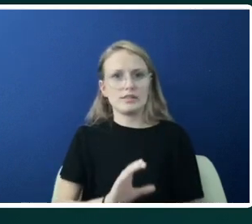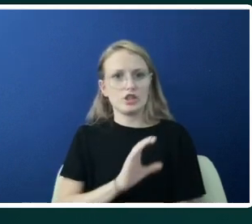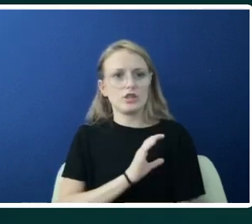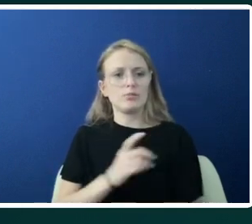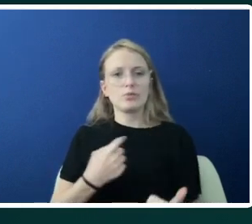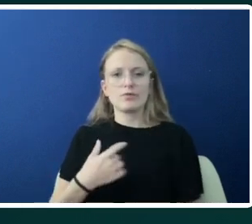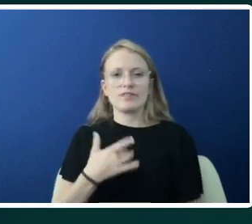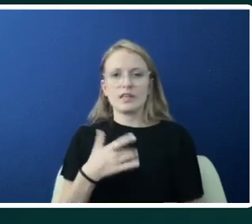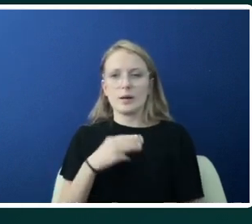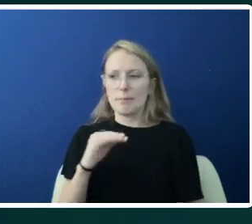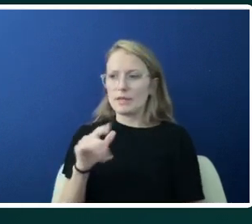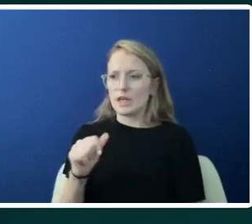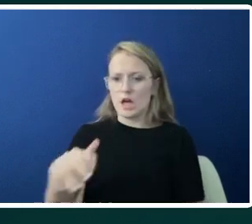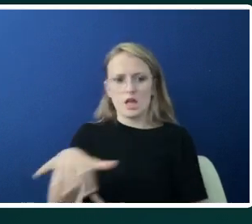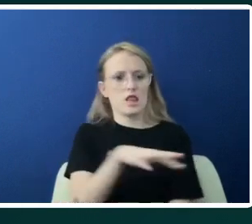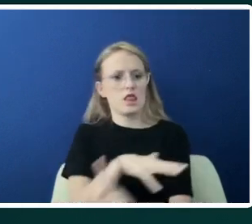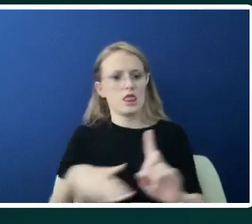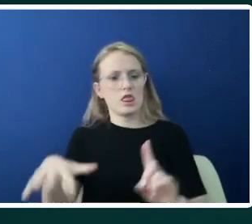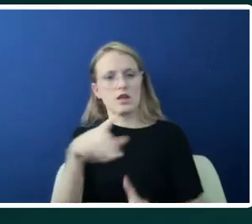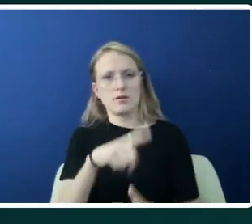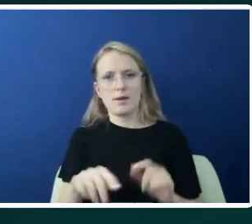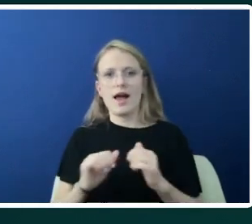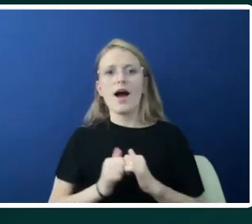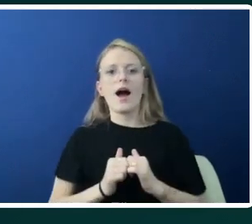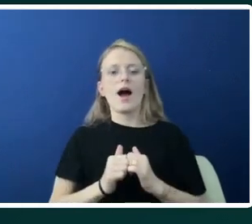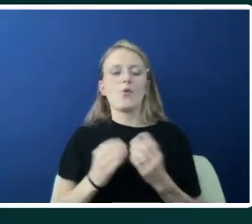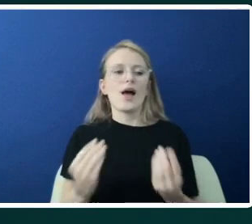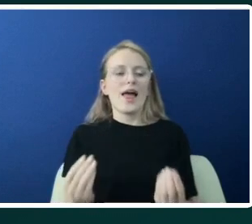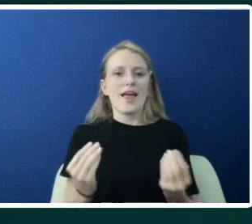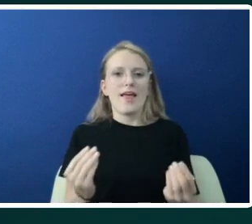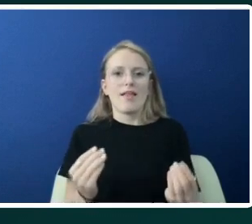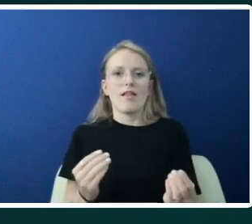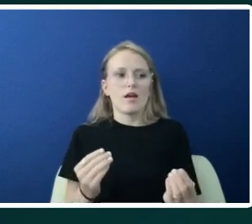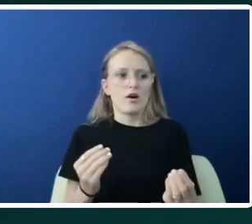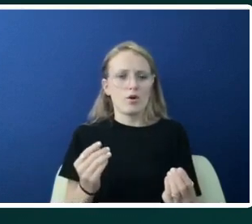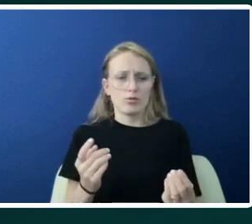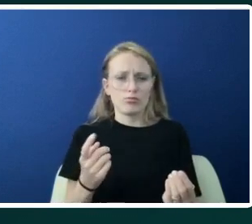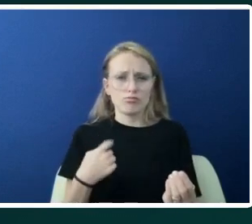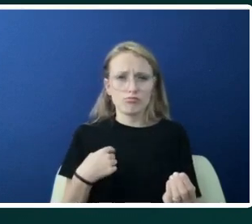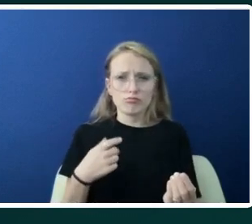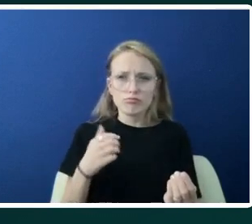it's still kind of hard to get our hands on about exactly how, in the course of our everyday work,